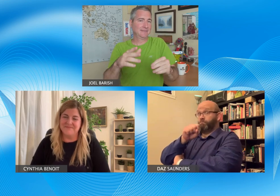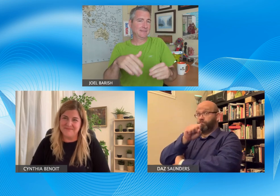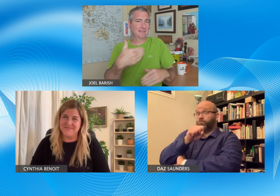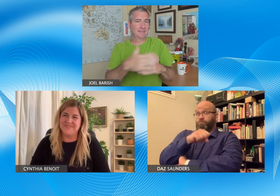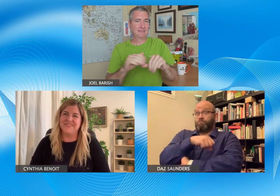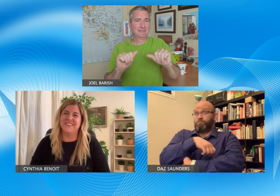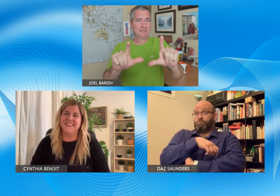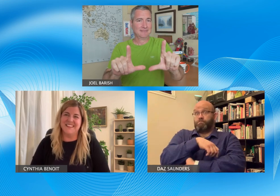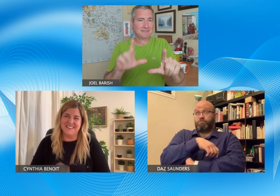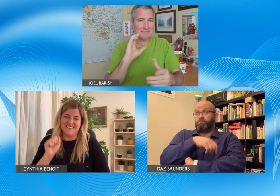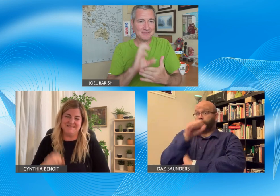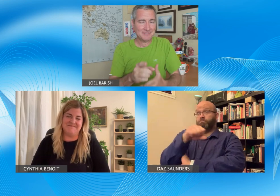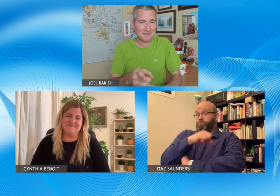Let’s look at the next photo.